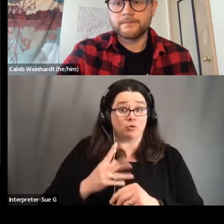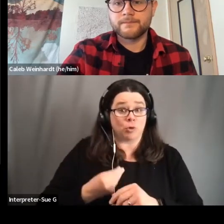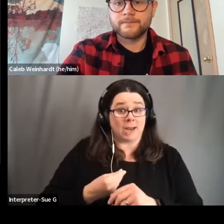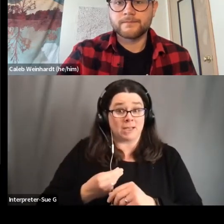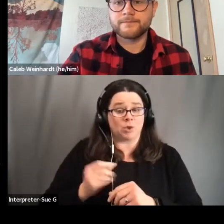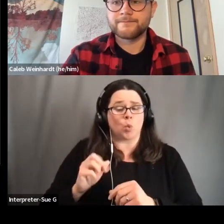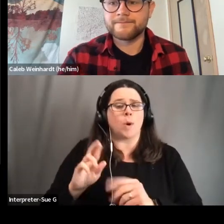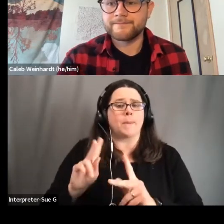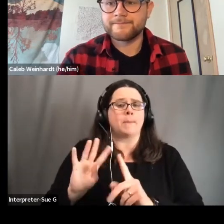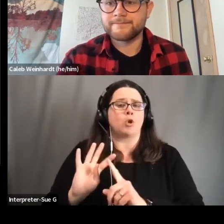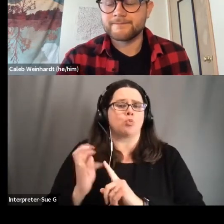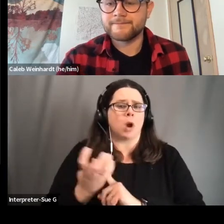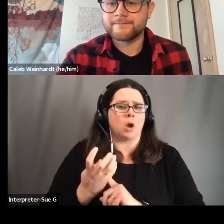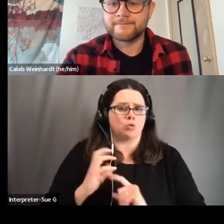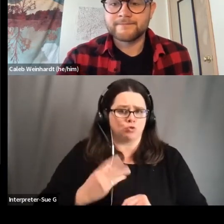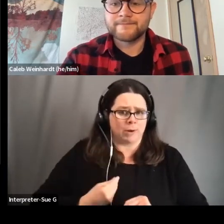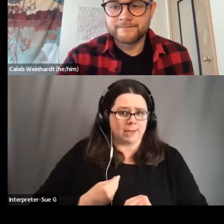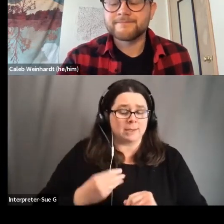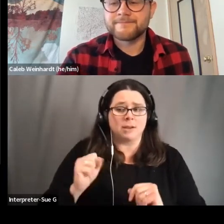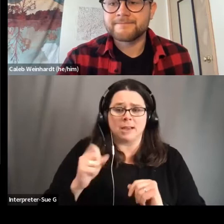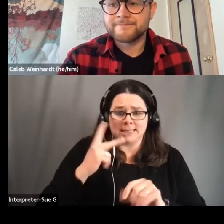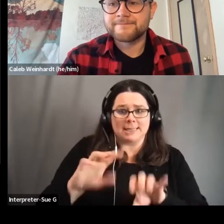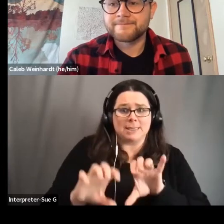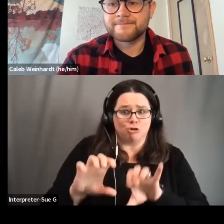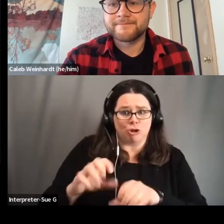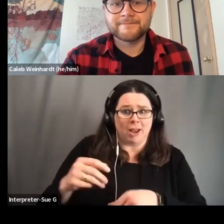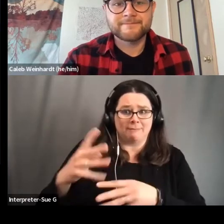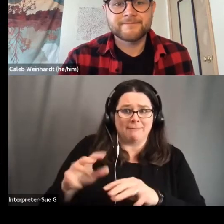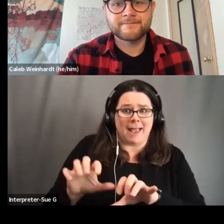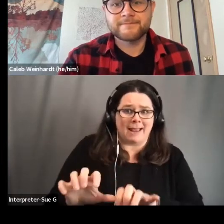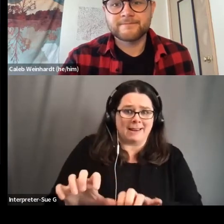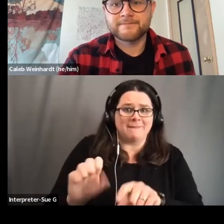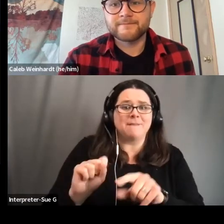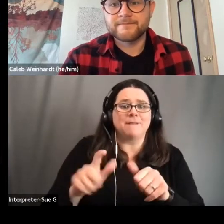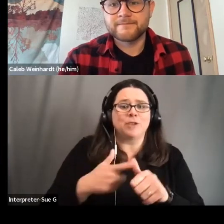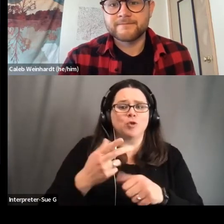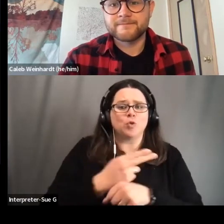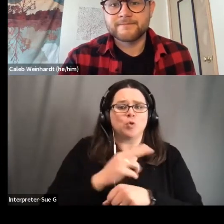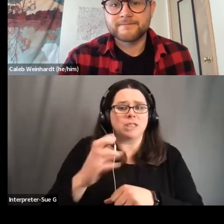So I see that the chat has been active, we are gonna first use the chat some more